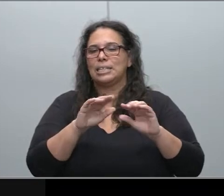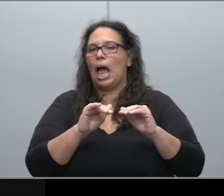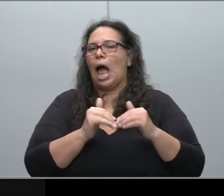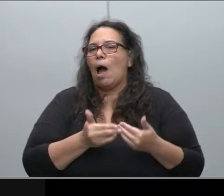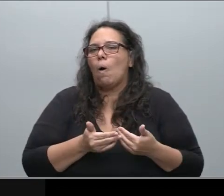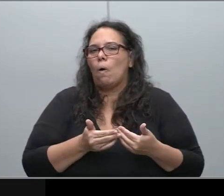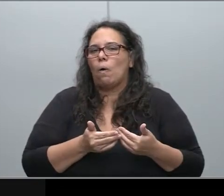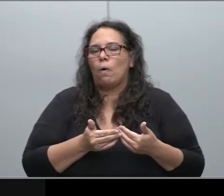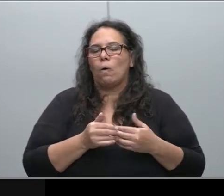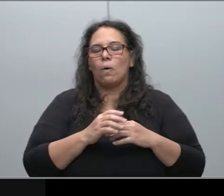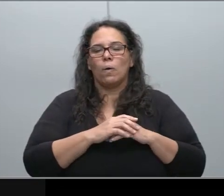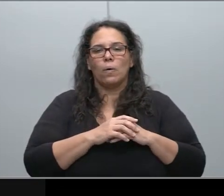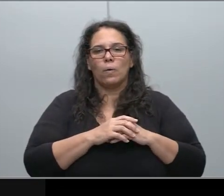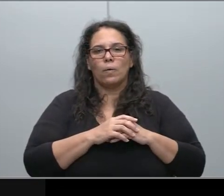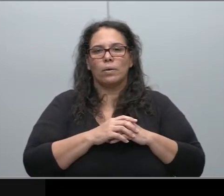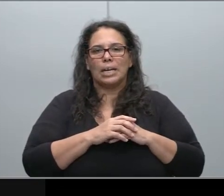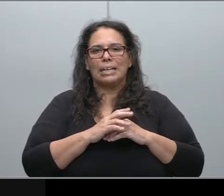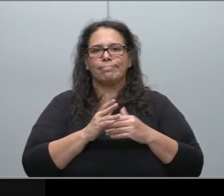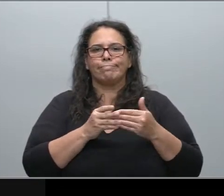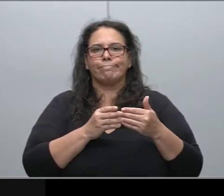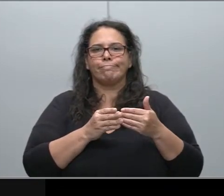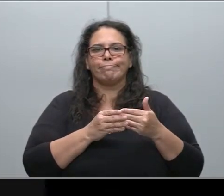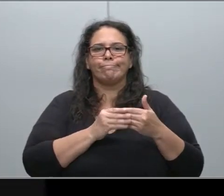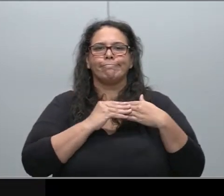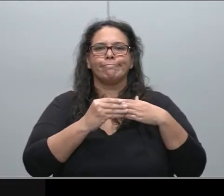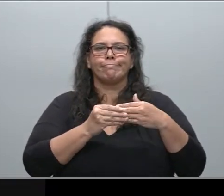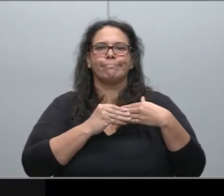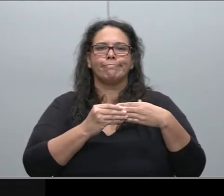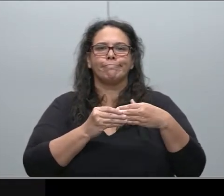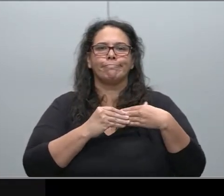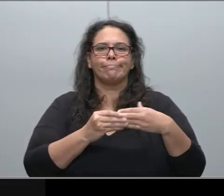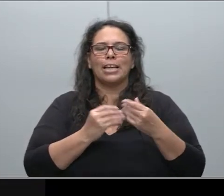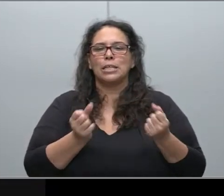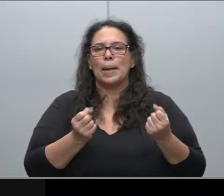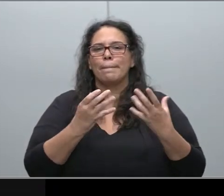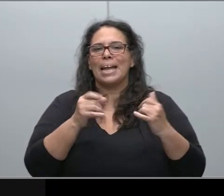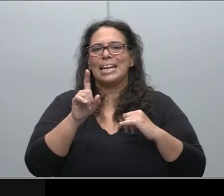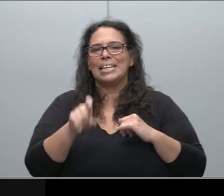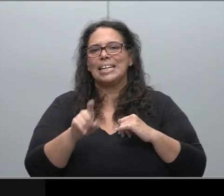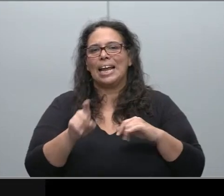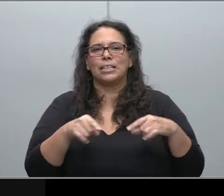So we are looking for, we know that everyone comes from a different perspective right now.